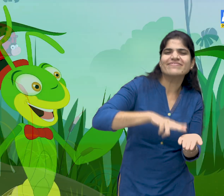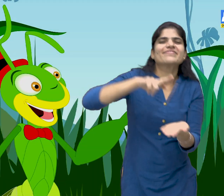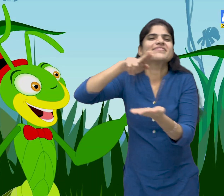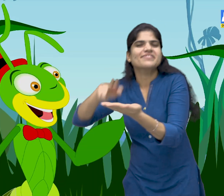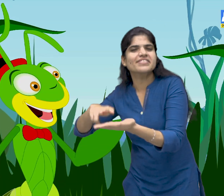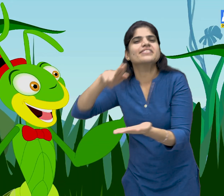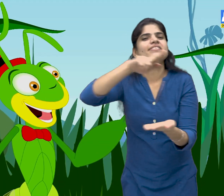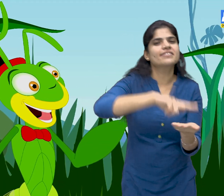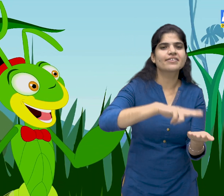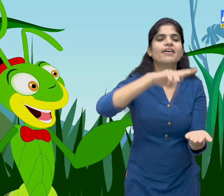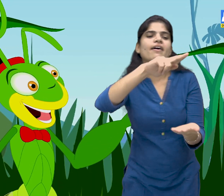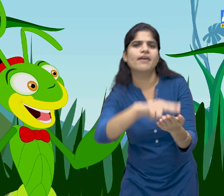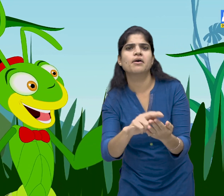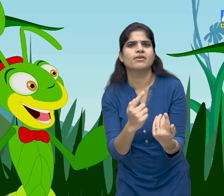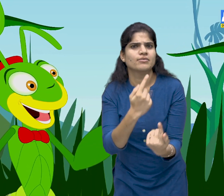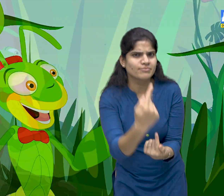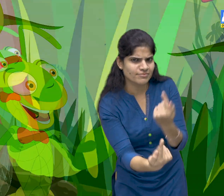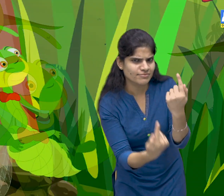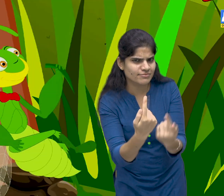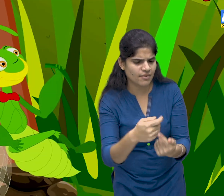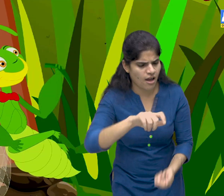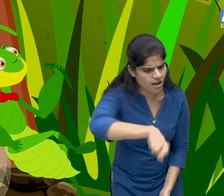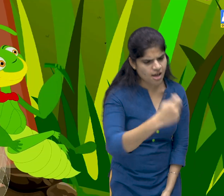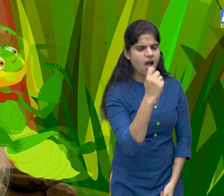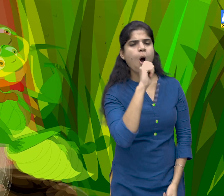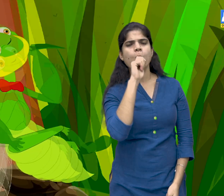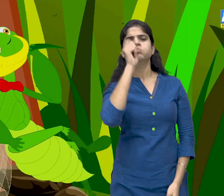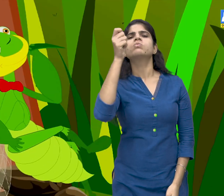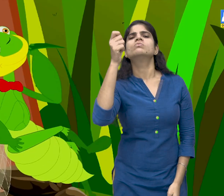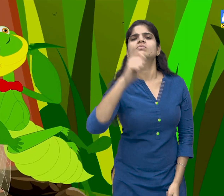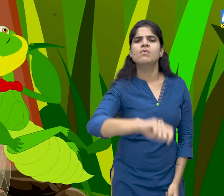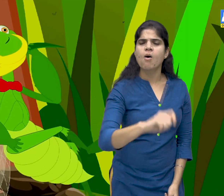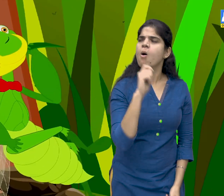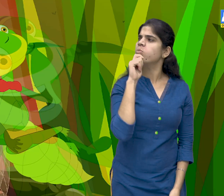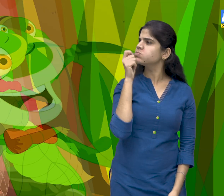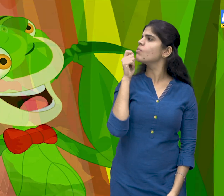The grasshopper hopped and moved towards the grass. He then plucked a grass and began to eat.